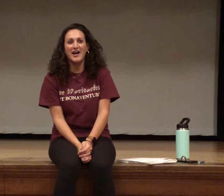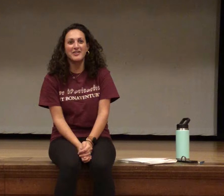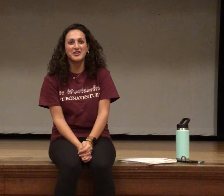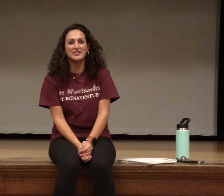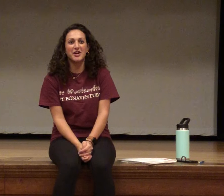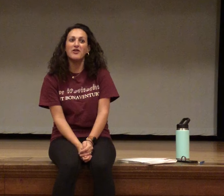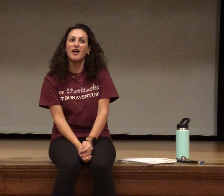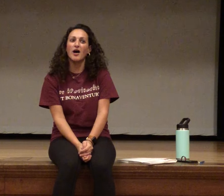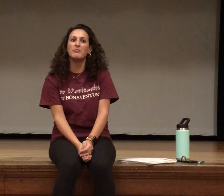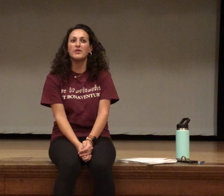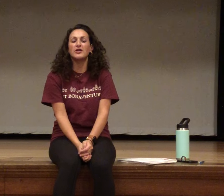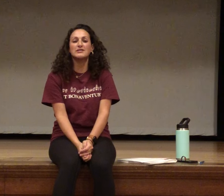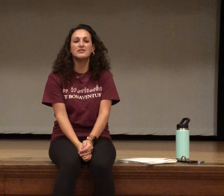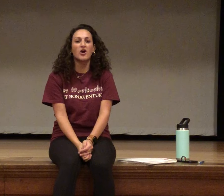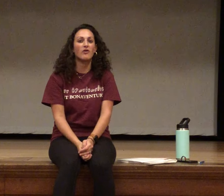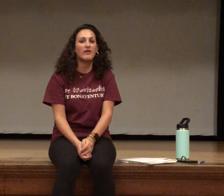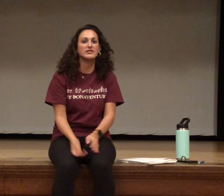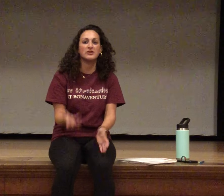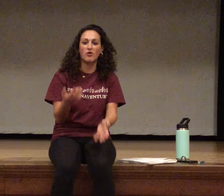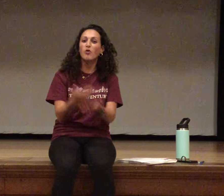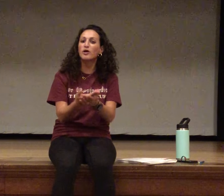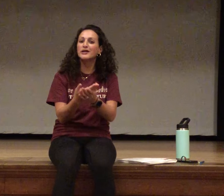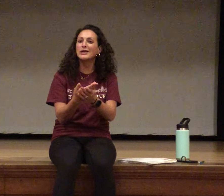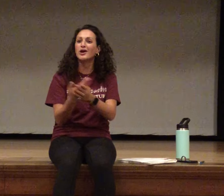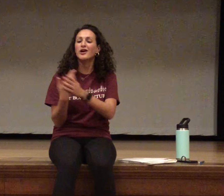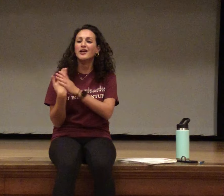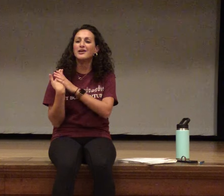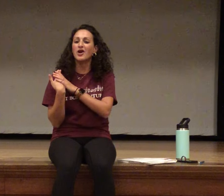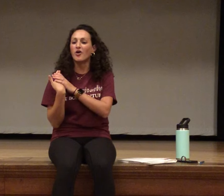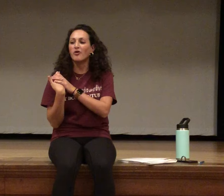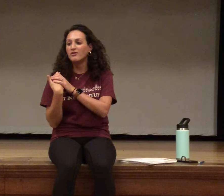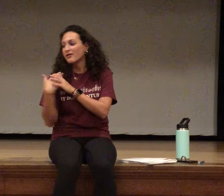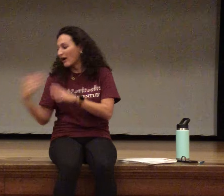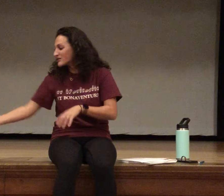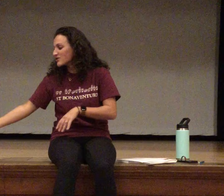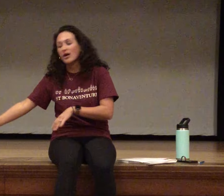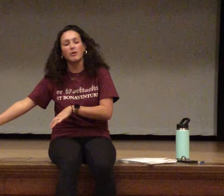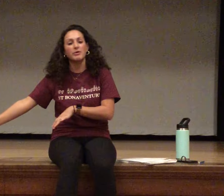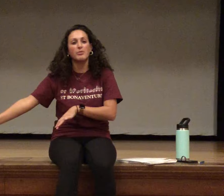I'll let you guys go um there is no obviously no homework in here no obviously you can come up and